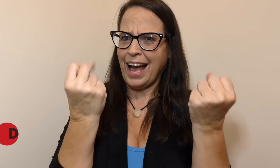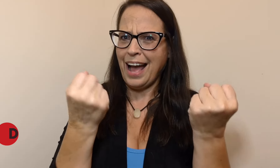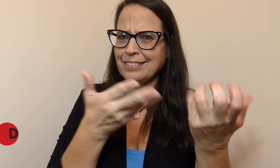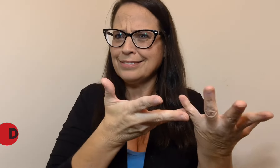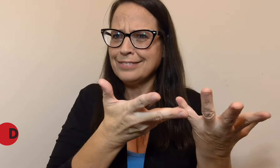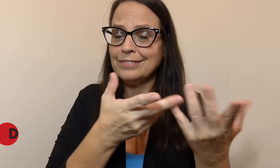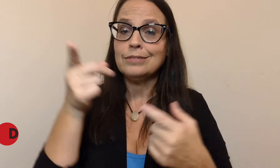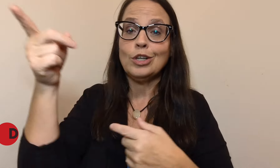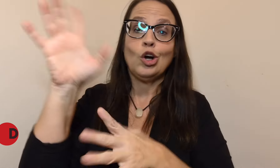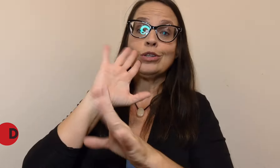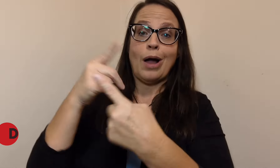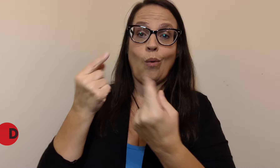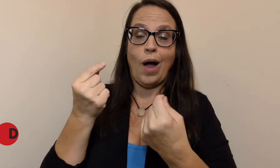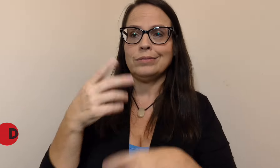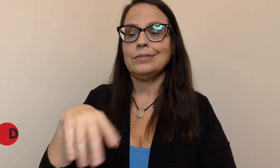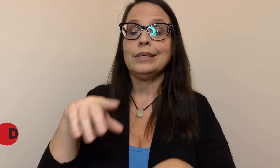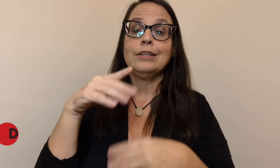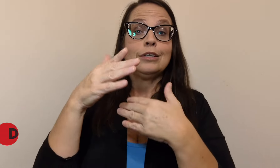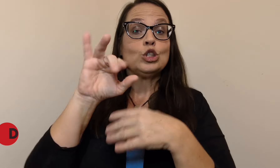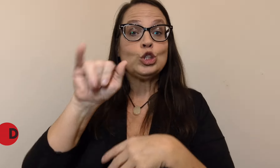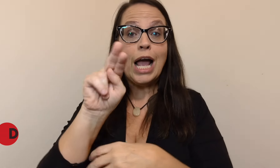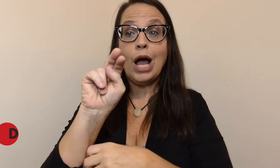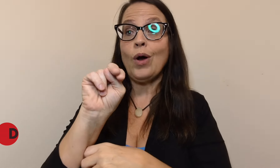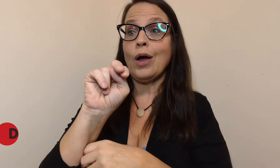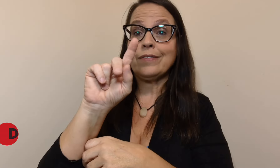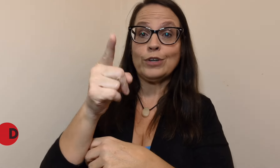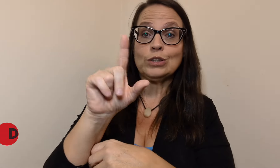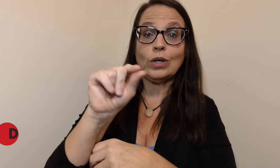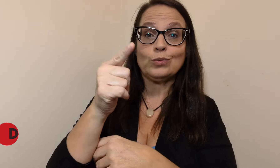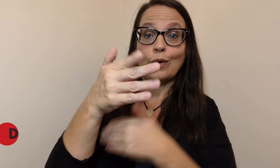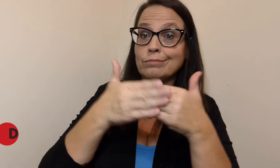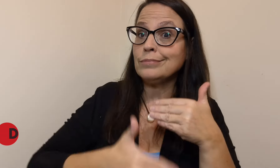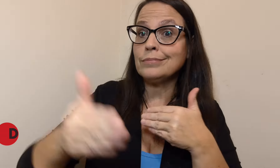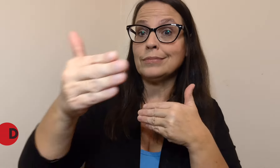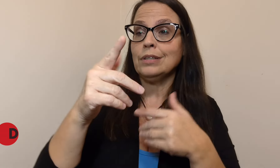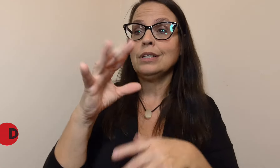not in sign language, she said “As of January 1, 2021,